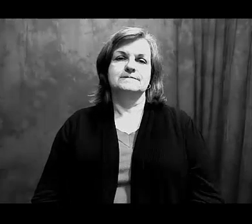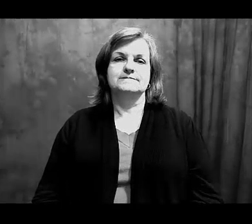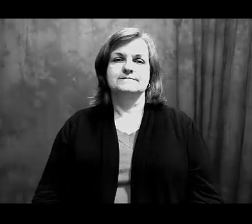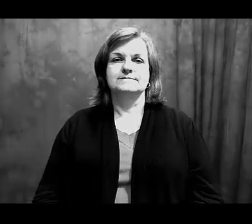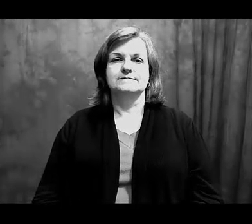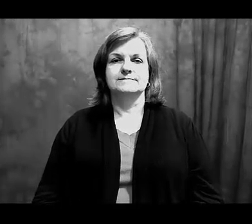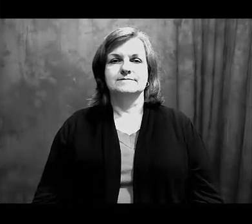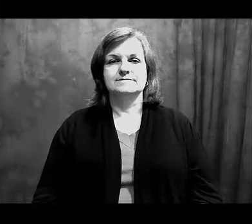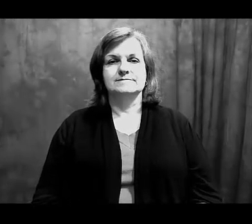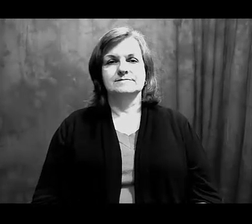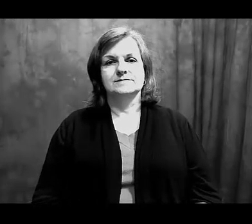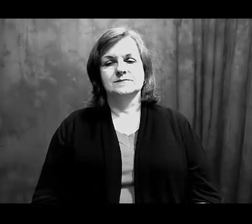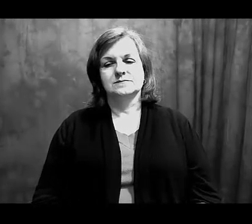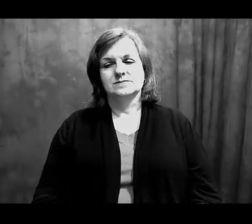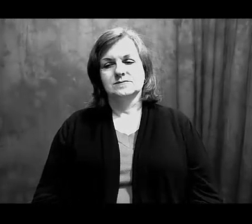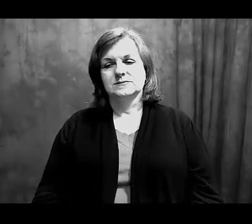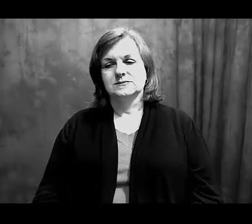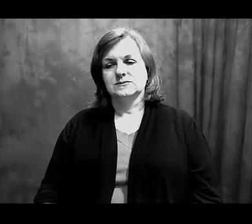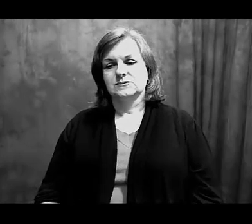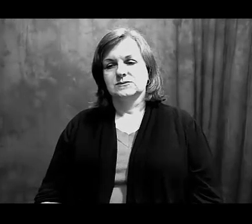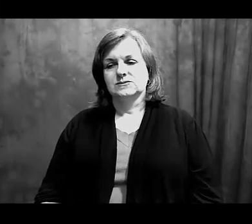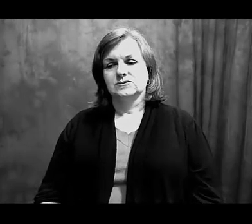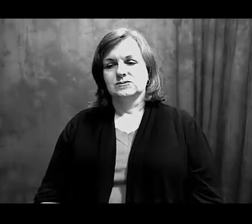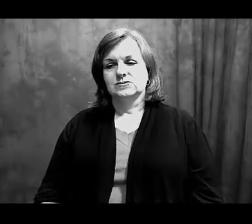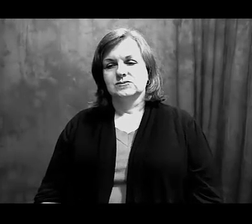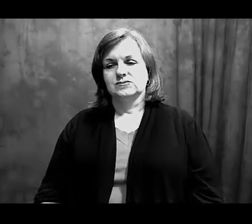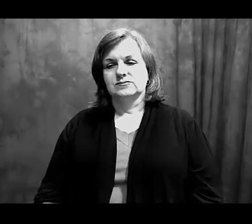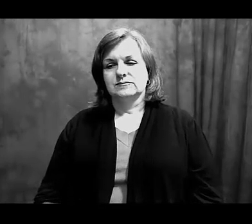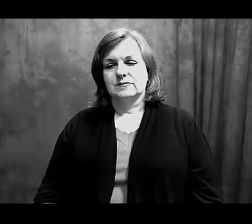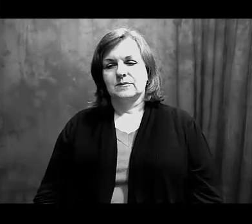the right atrium so that's what that measures